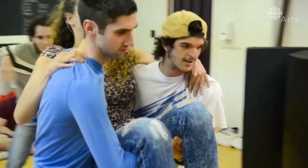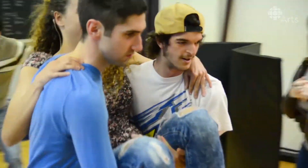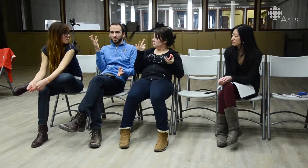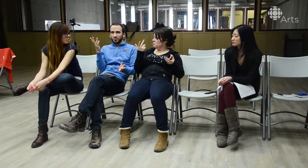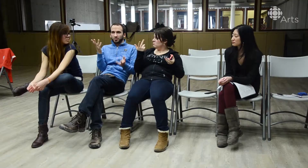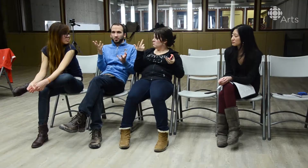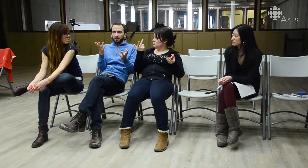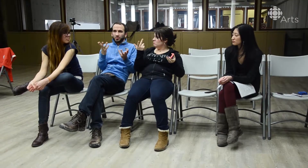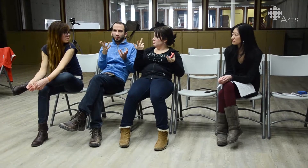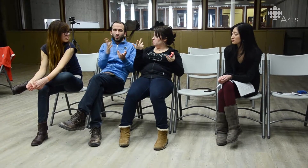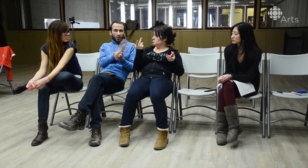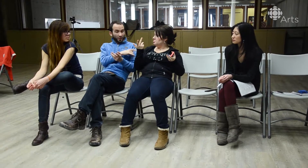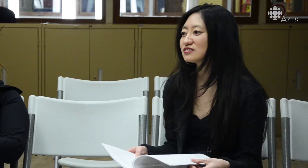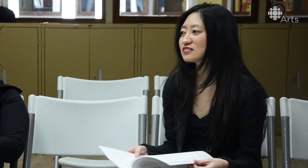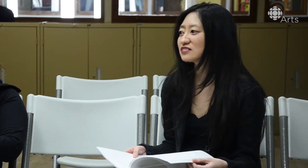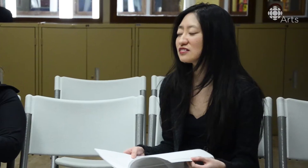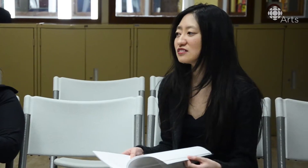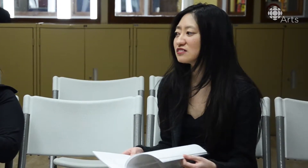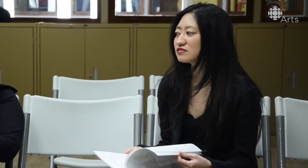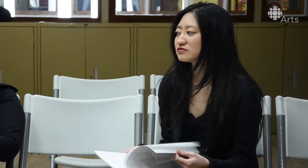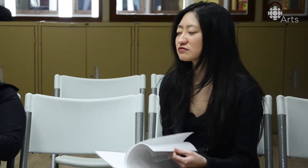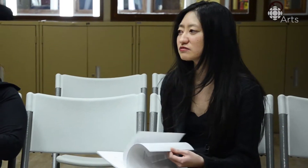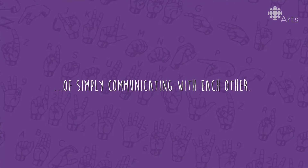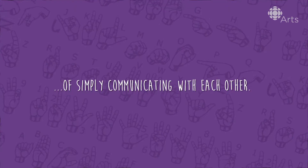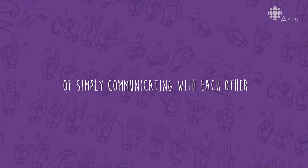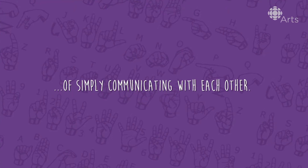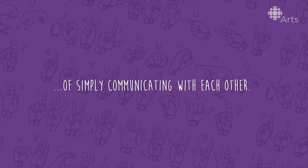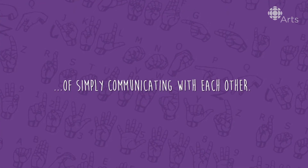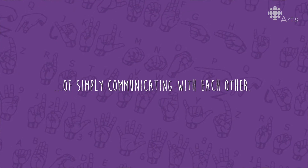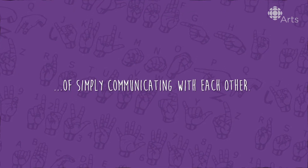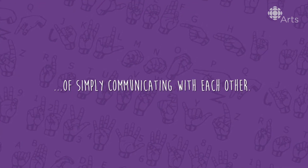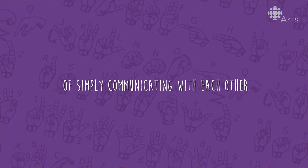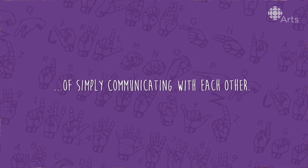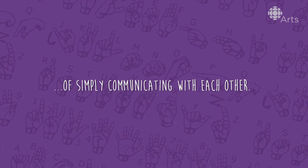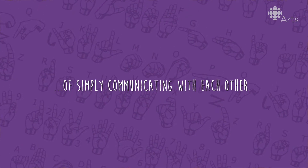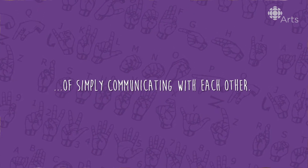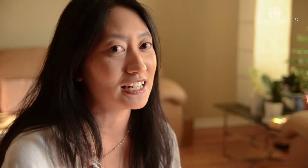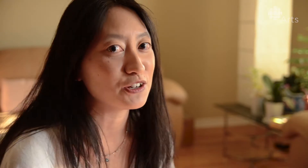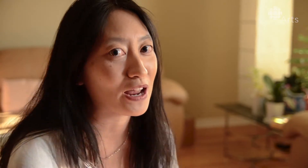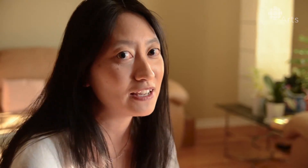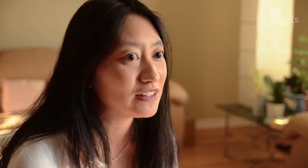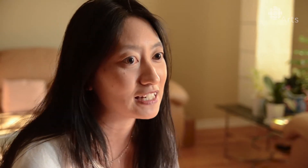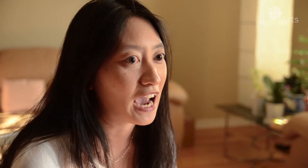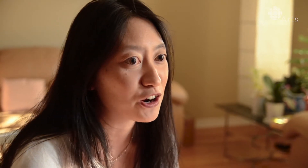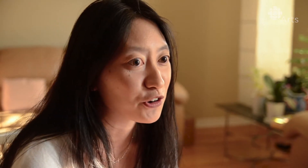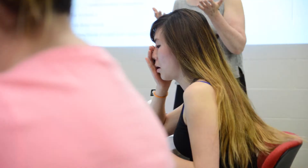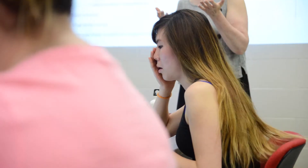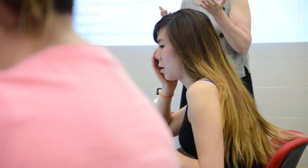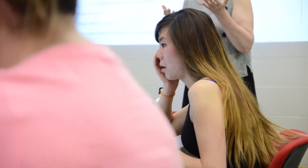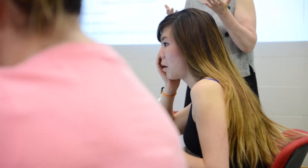Everybody was either perfectly hearing or Deaf so... I didn't fit into any of these categories.